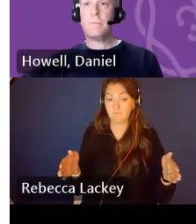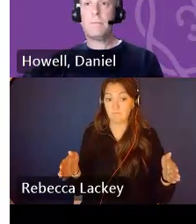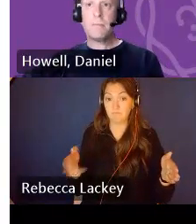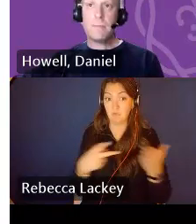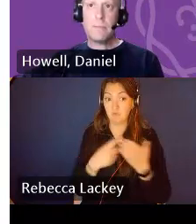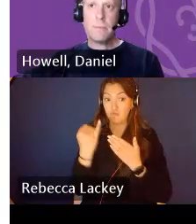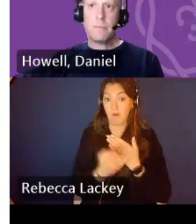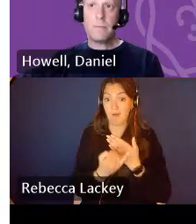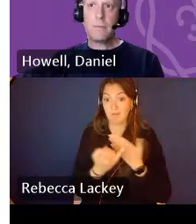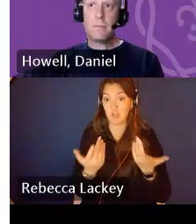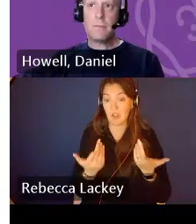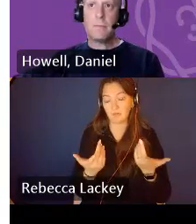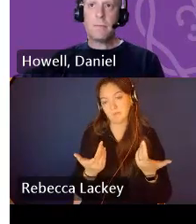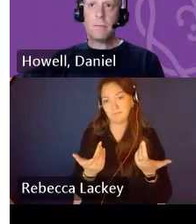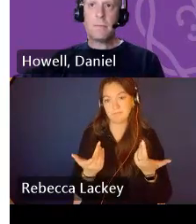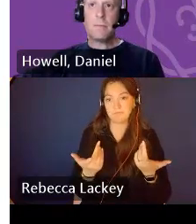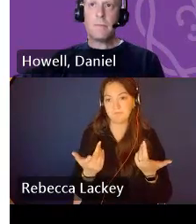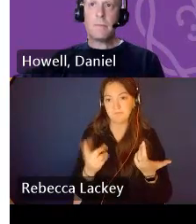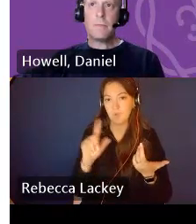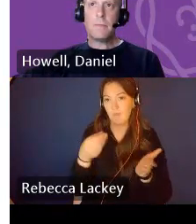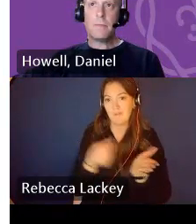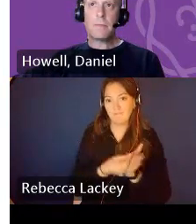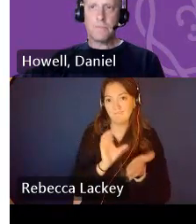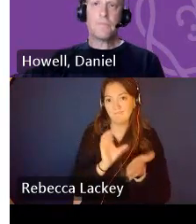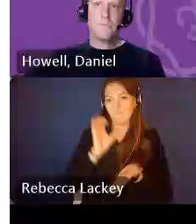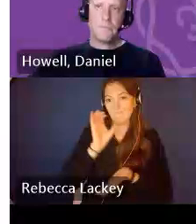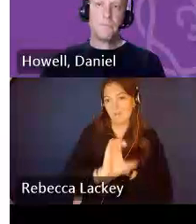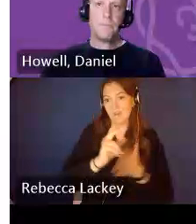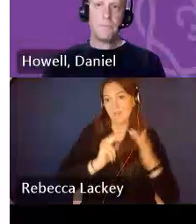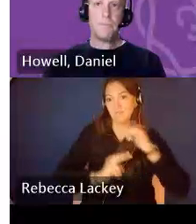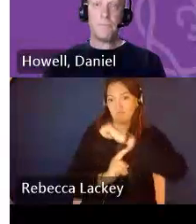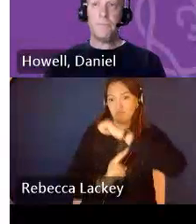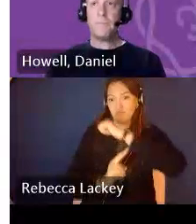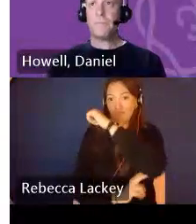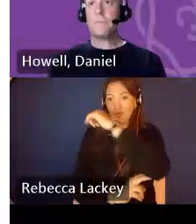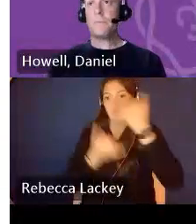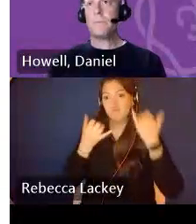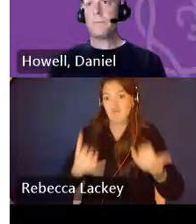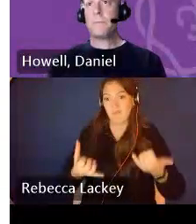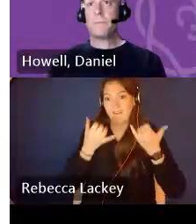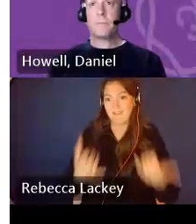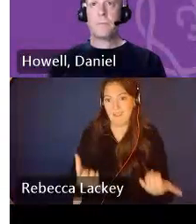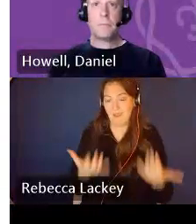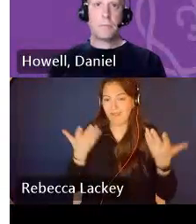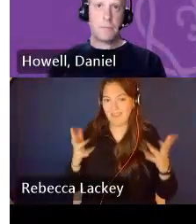it's it's really only funded for the bridge work at this point and not uh an extensive